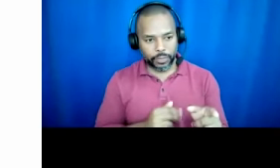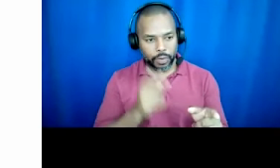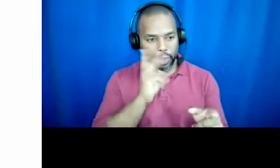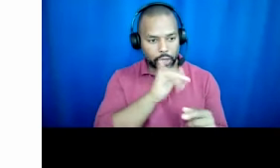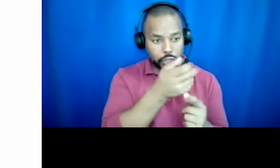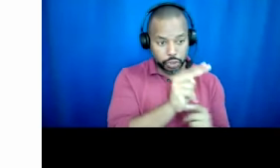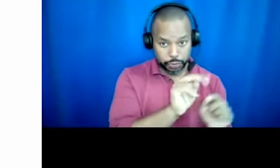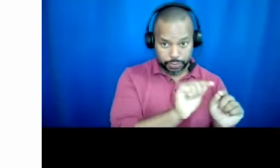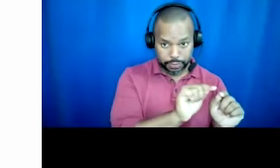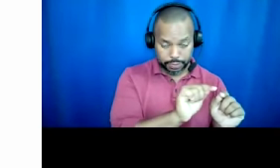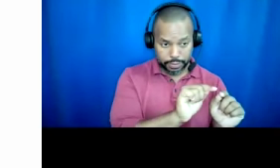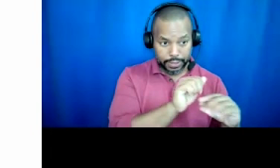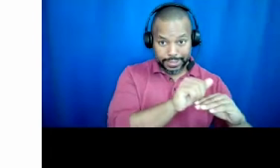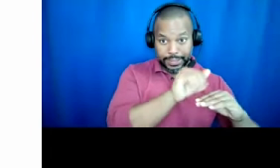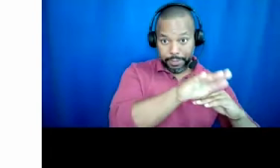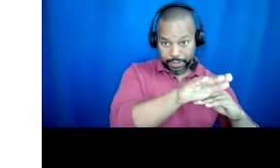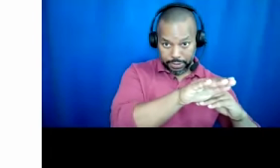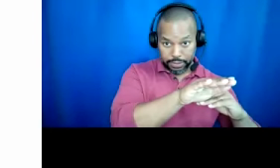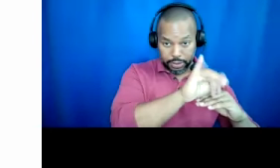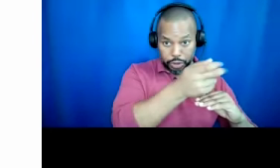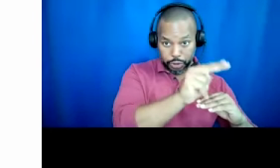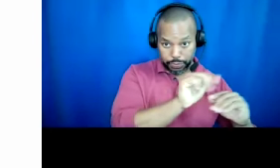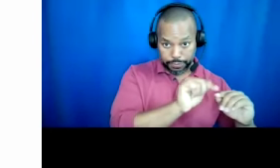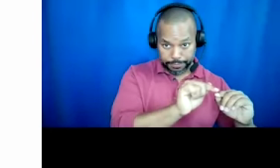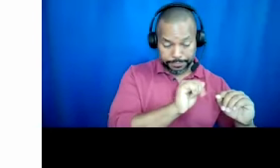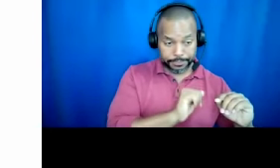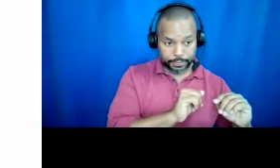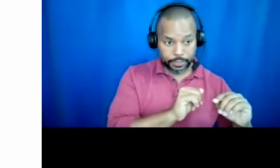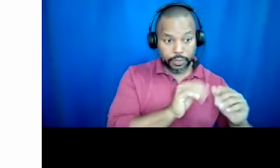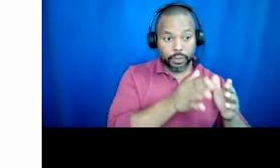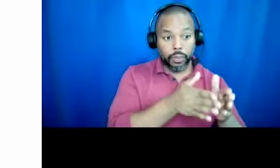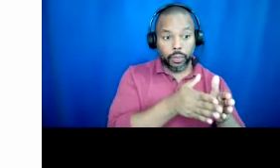submission to request through deans.